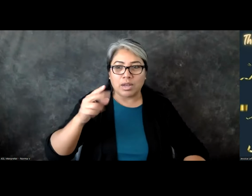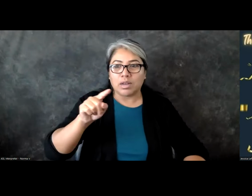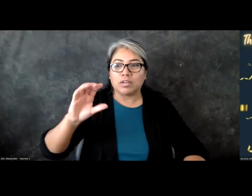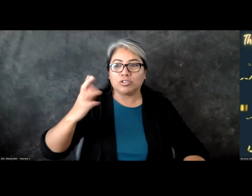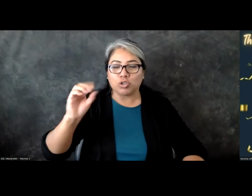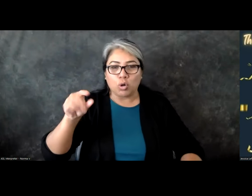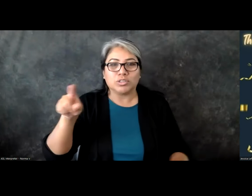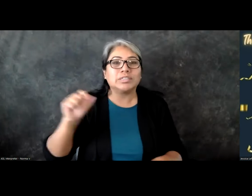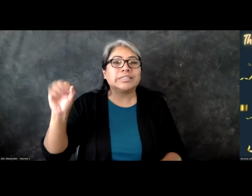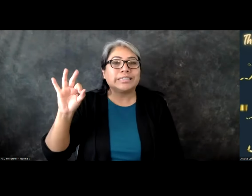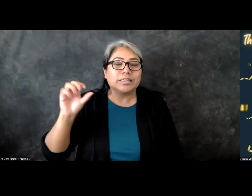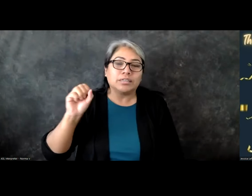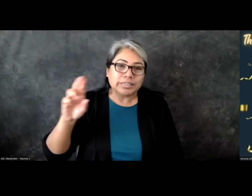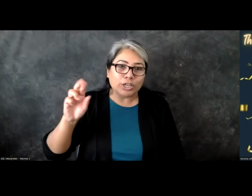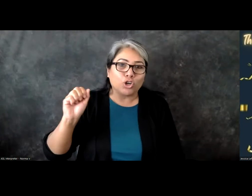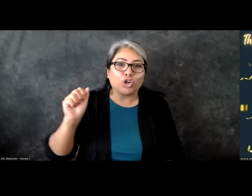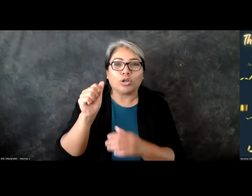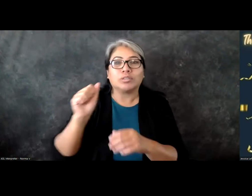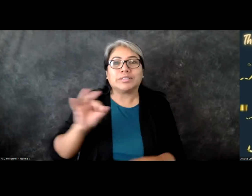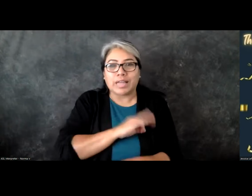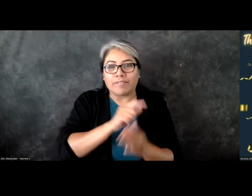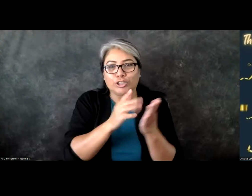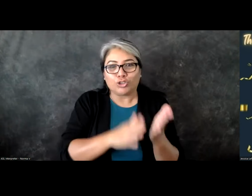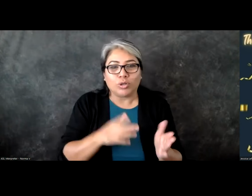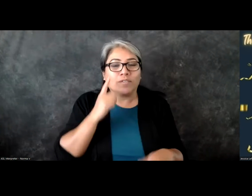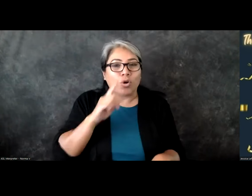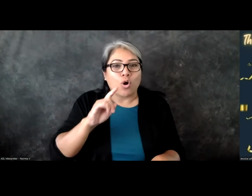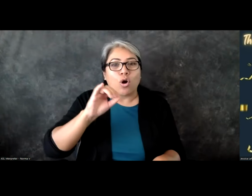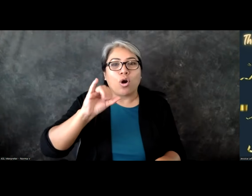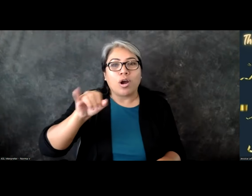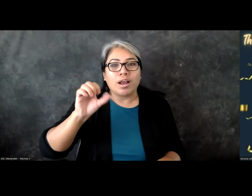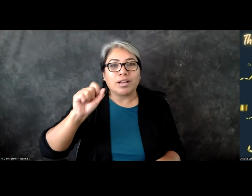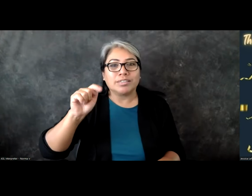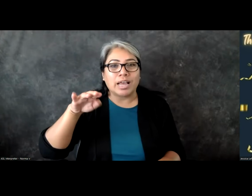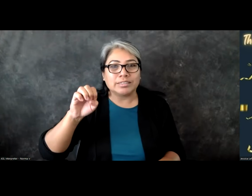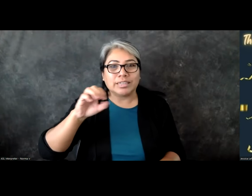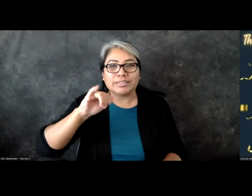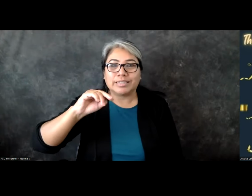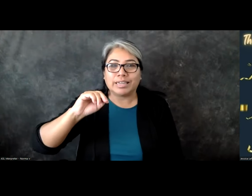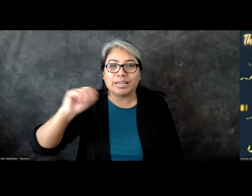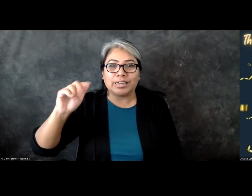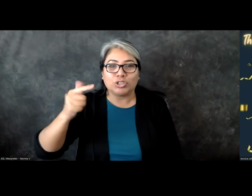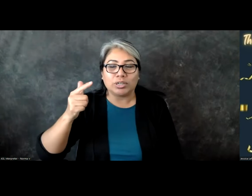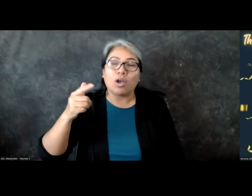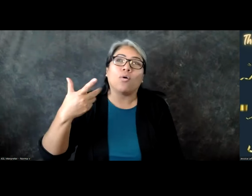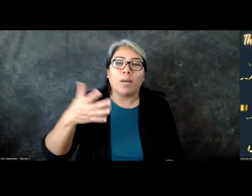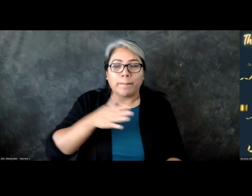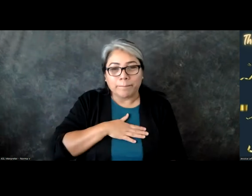worked. And Tiffany Huyenh- Cho, who is a senior staff